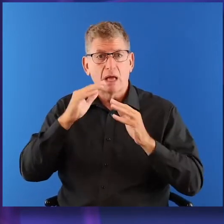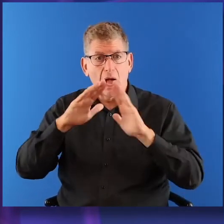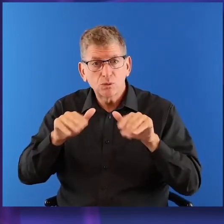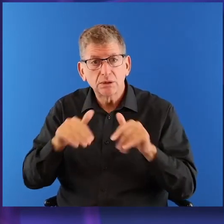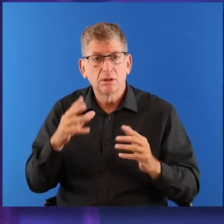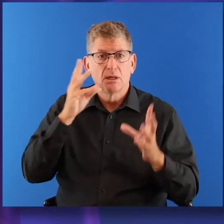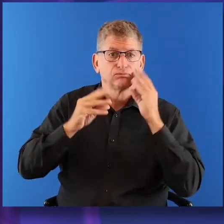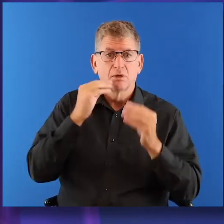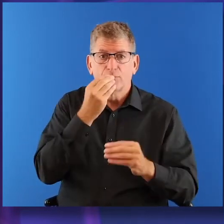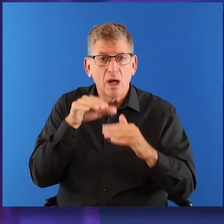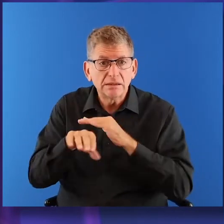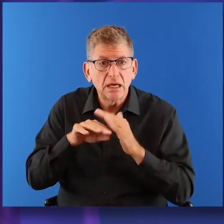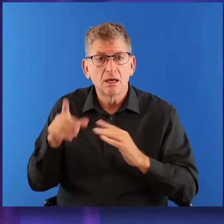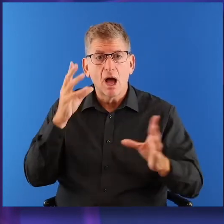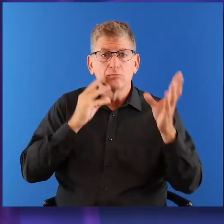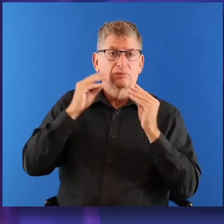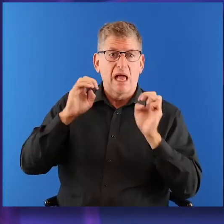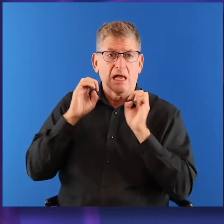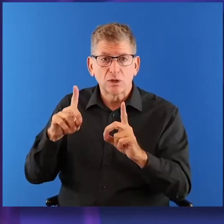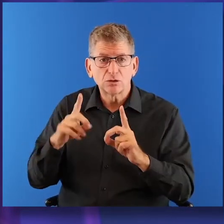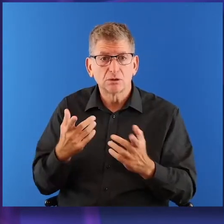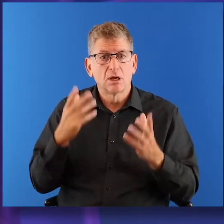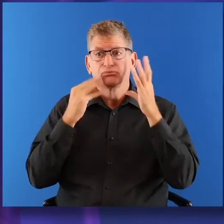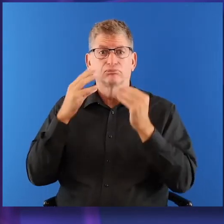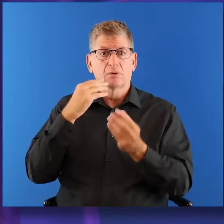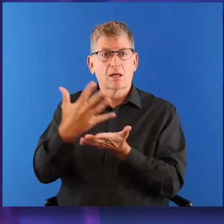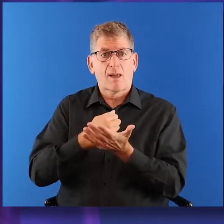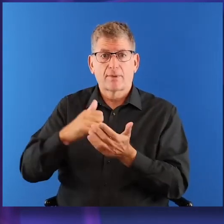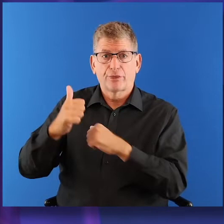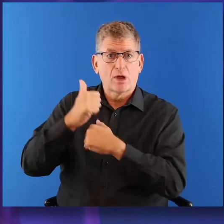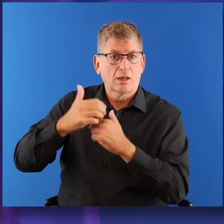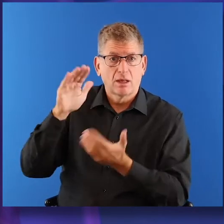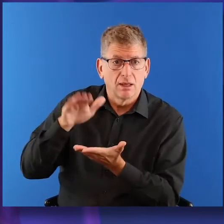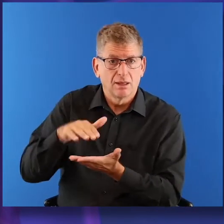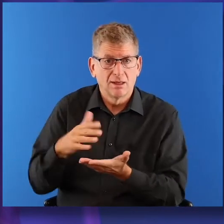you're poised to